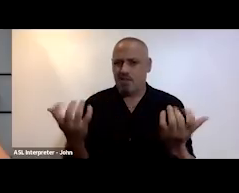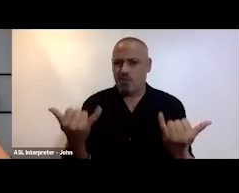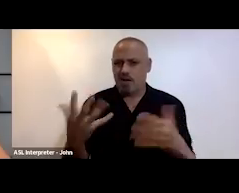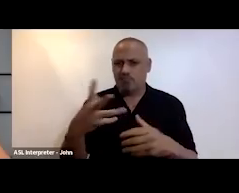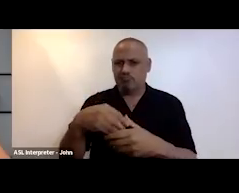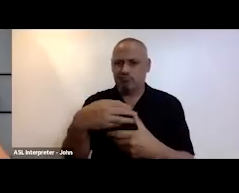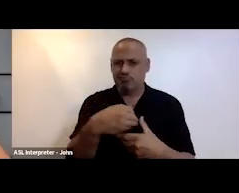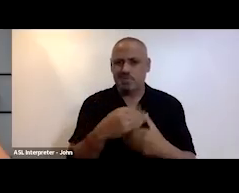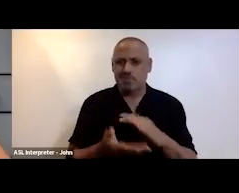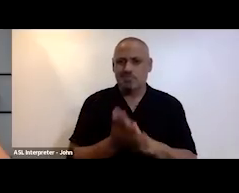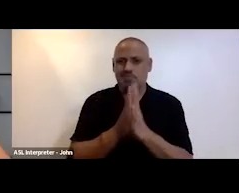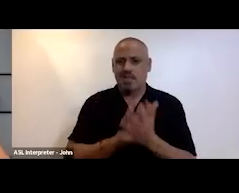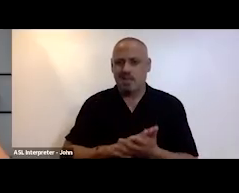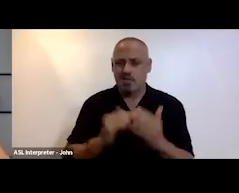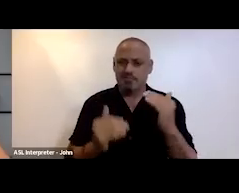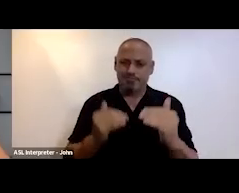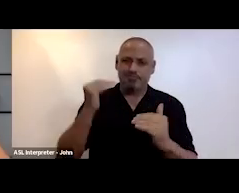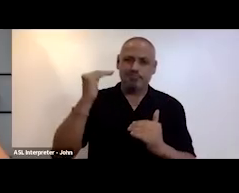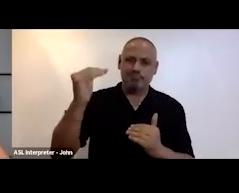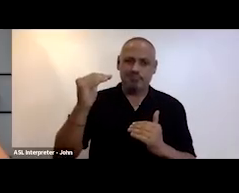that is becoming an increasingly disturbing reality.